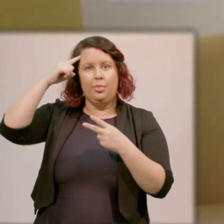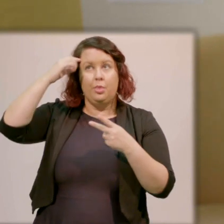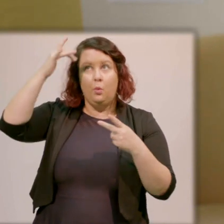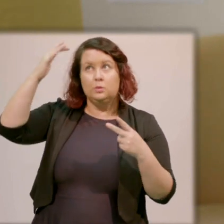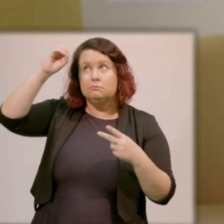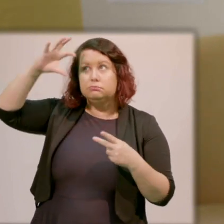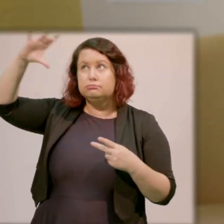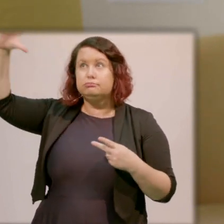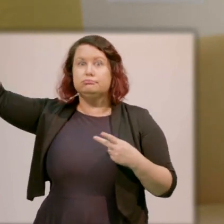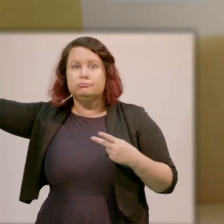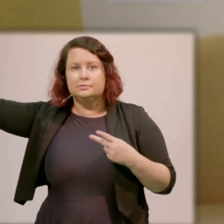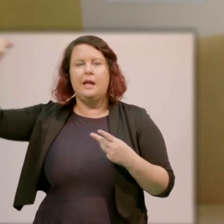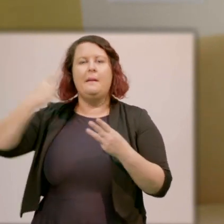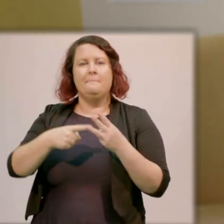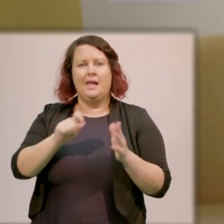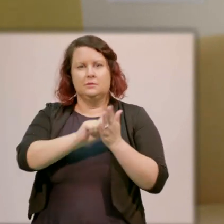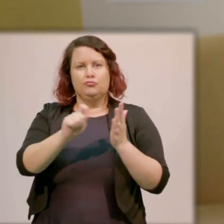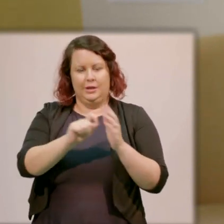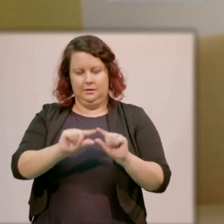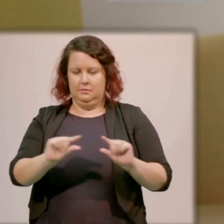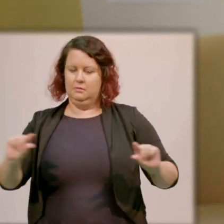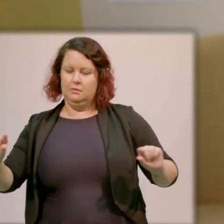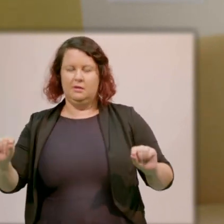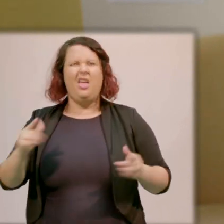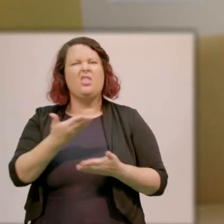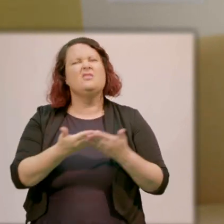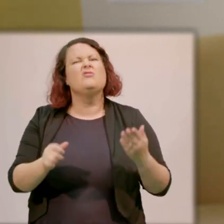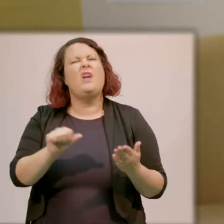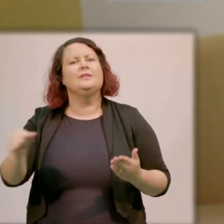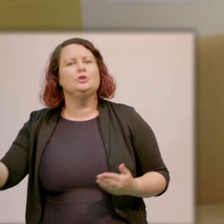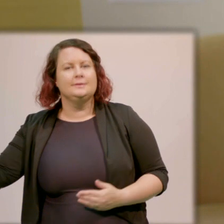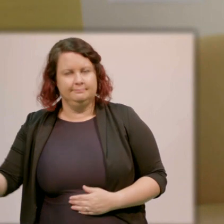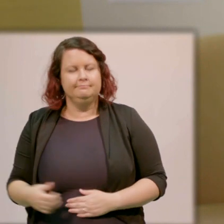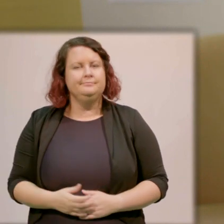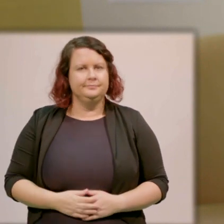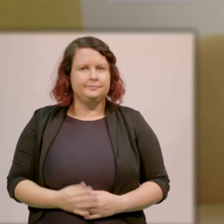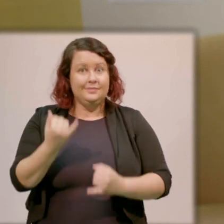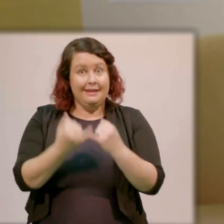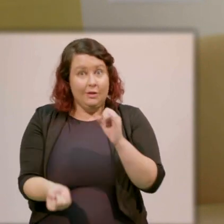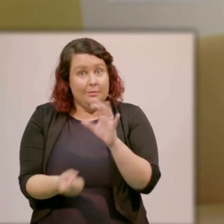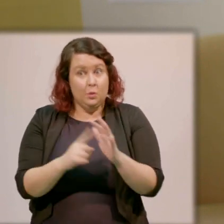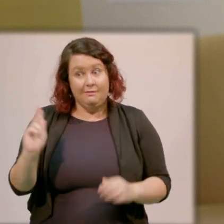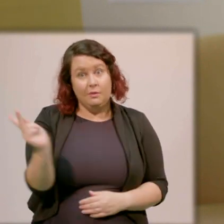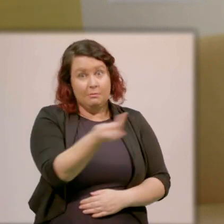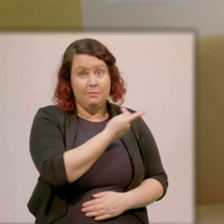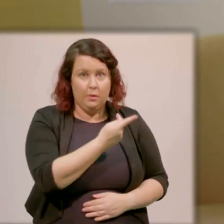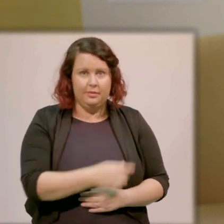thoughts in thought bubbles, and some narration in boxes. Visual features are very important in cartoons and comic strips,